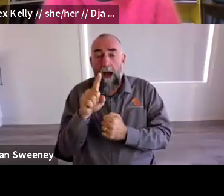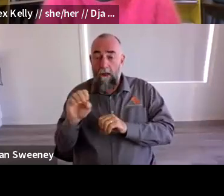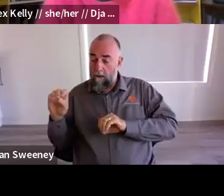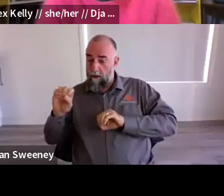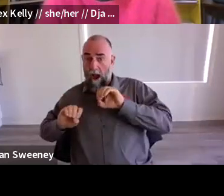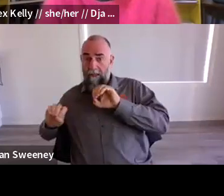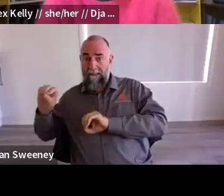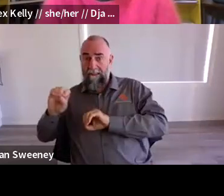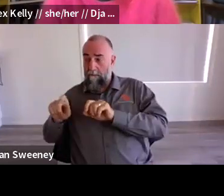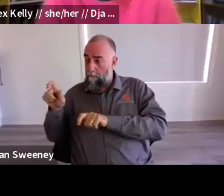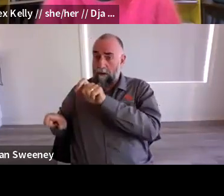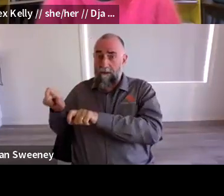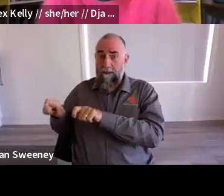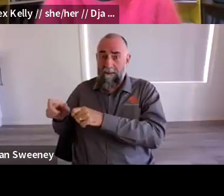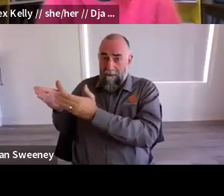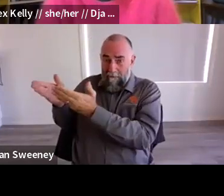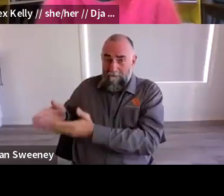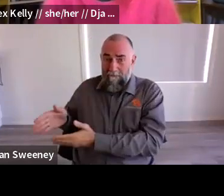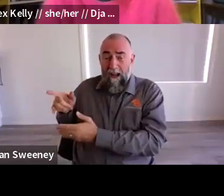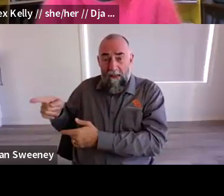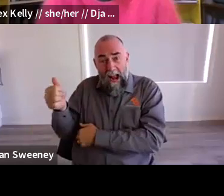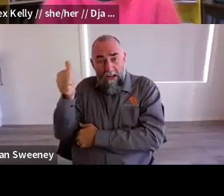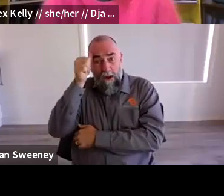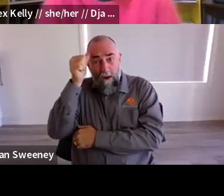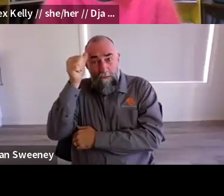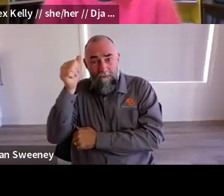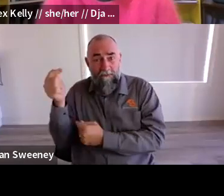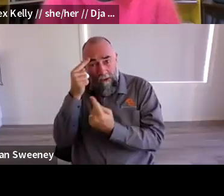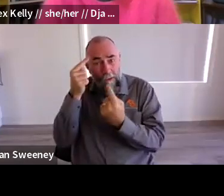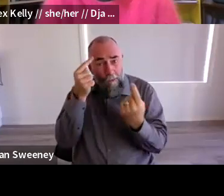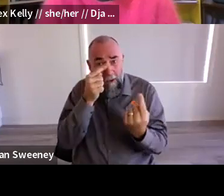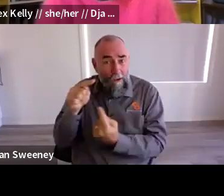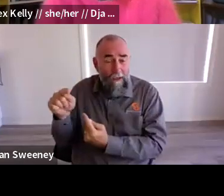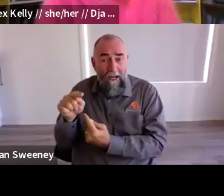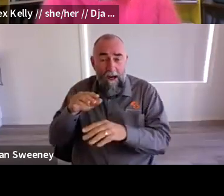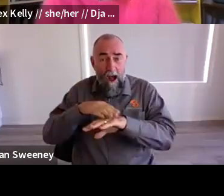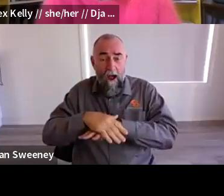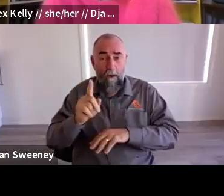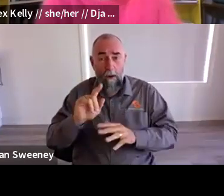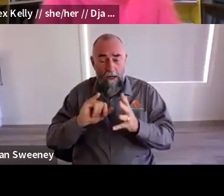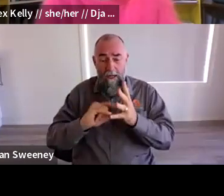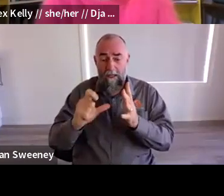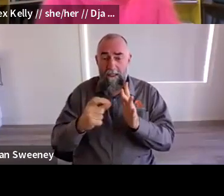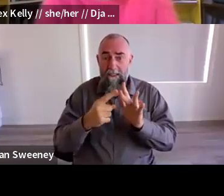the cultural influence and fossil fuels first. That's a good tagline. We're artists and we're creative, but this is what the science is saying. And